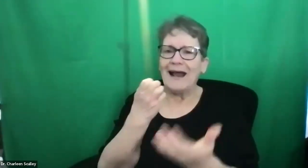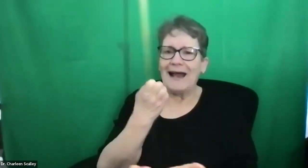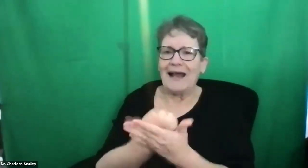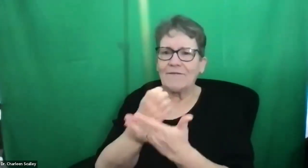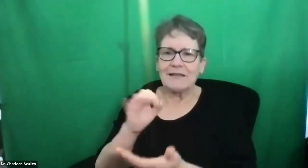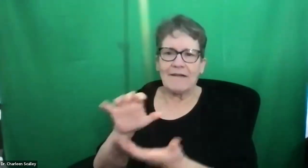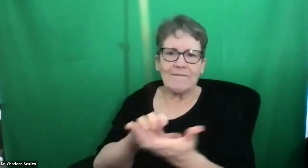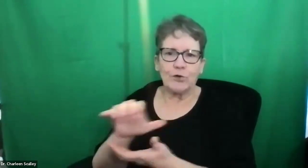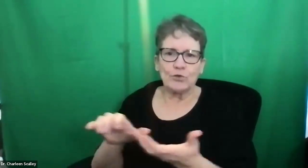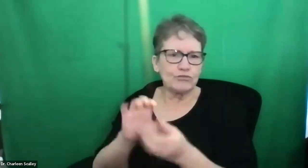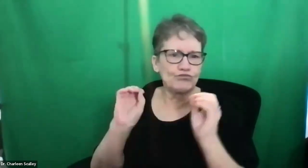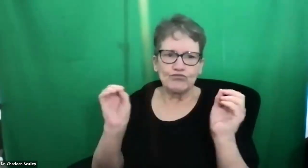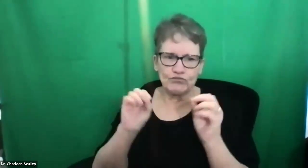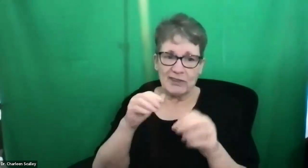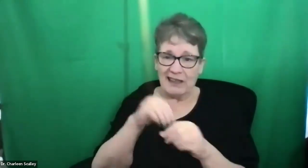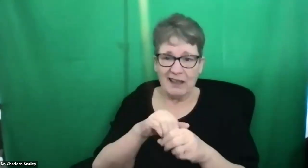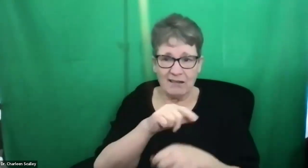They show no evidence of confusion.